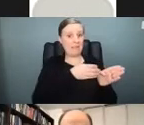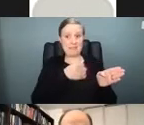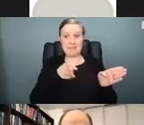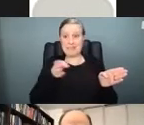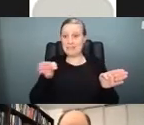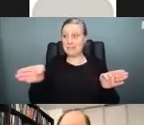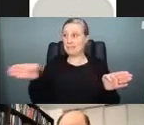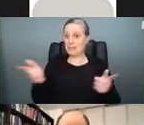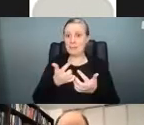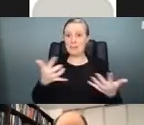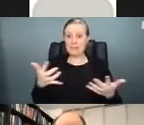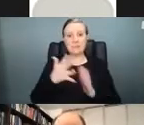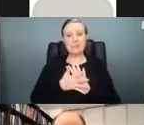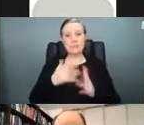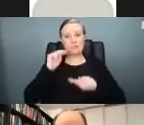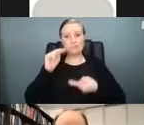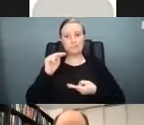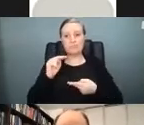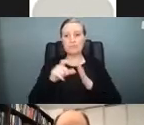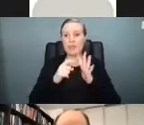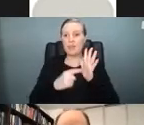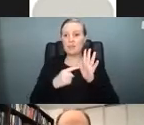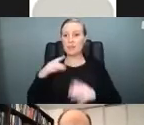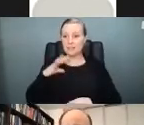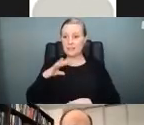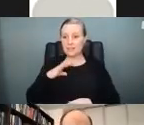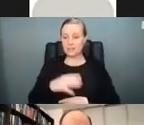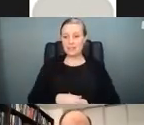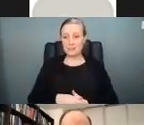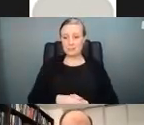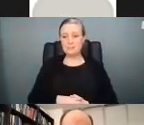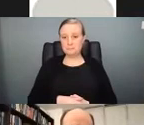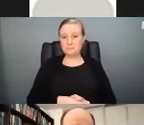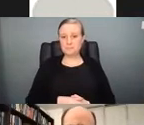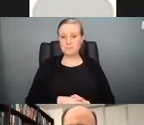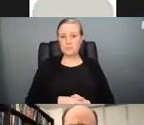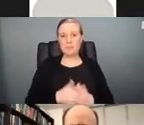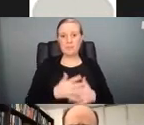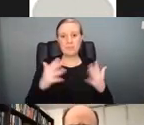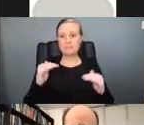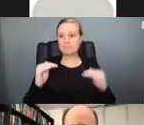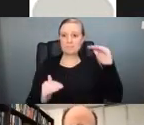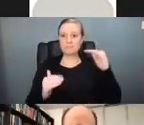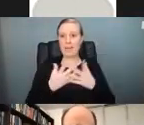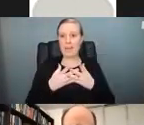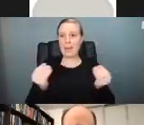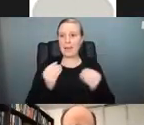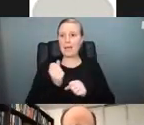So there's a significant gap there, and this is an area where we continue to need to do more work.